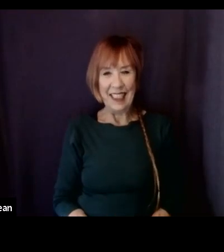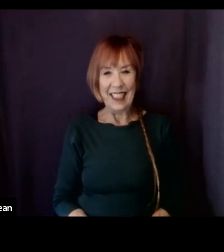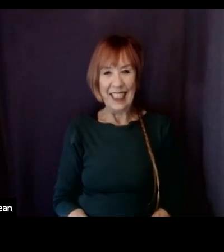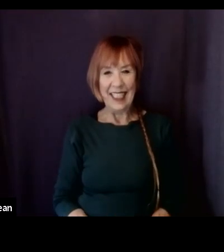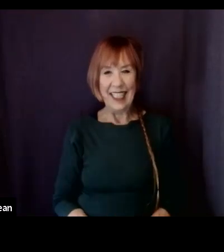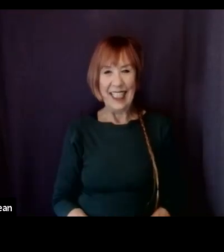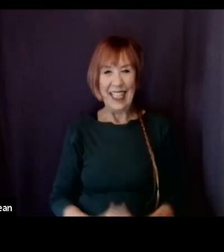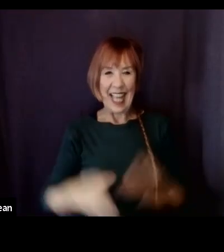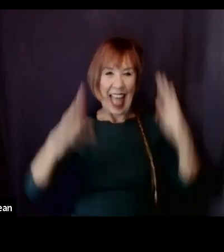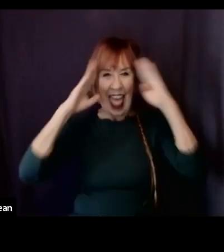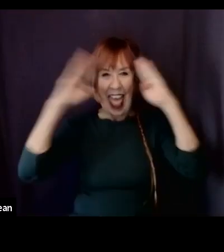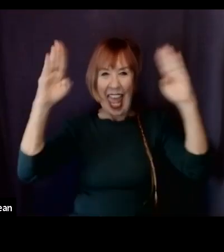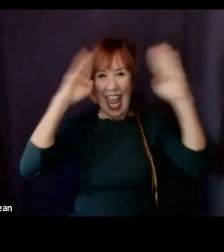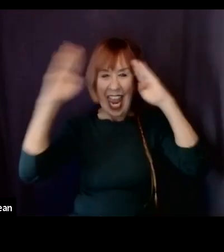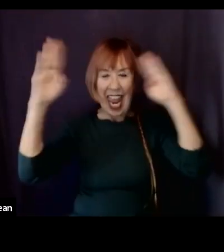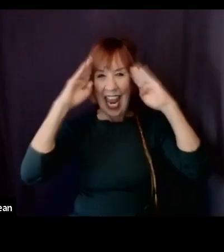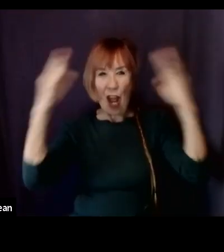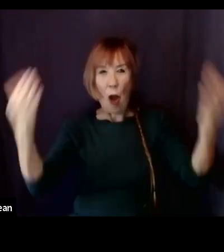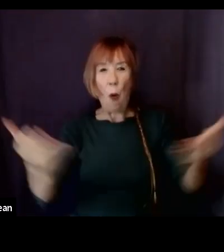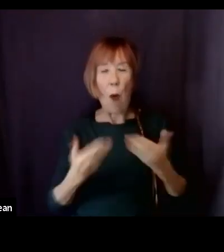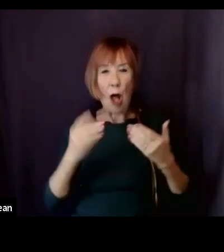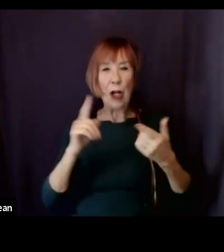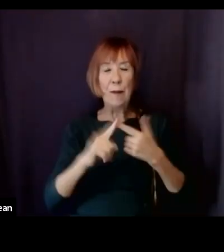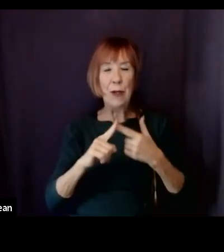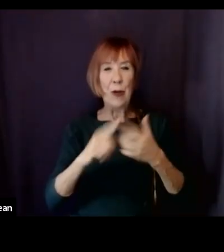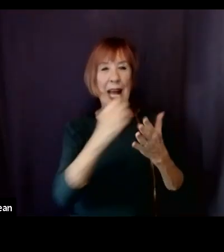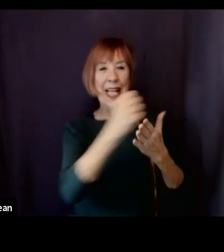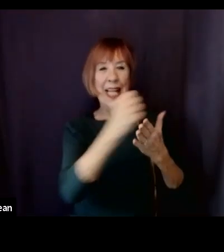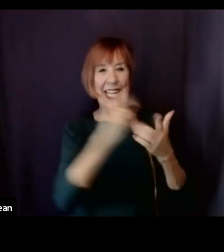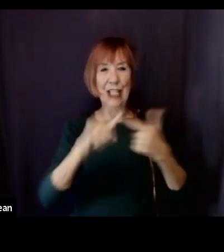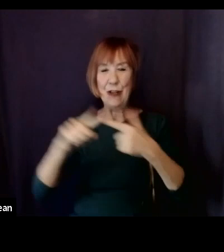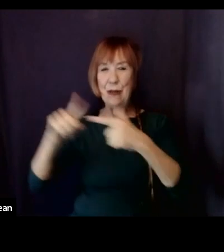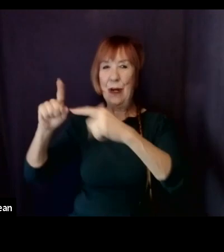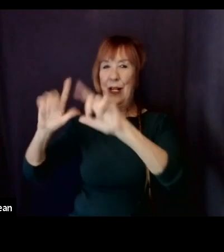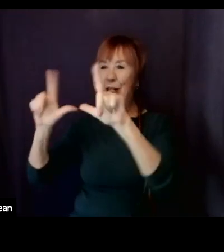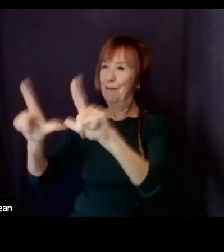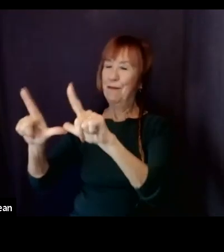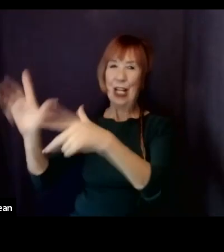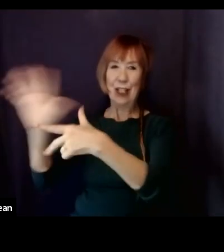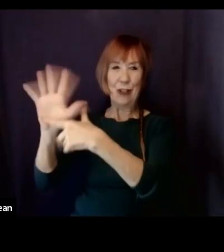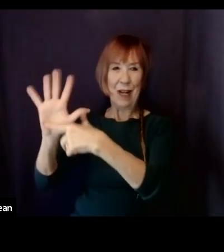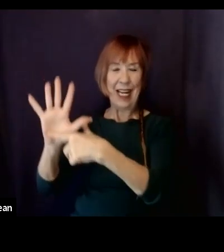Hey everybody, welcome to Scene to Screen, a show about the basics of screenwriting,